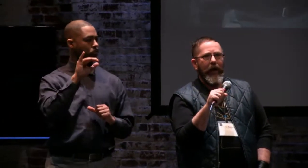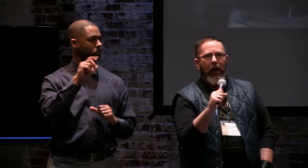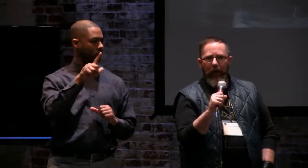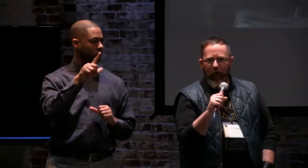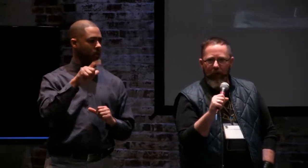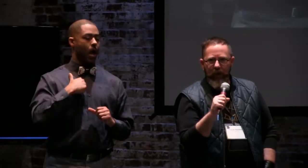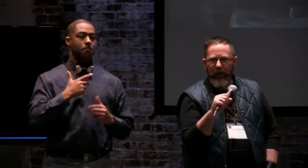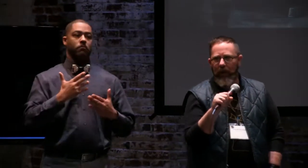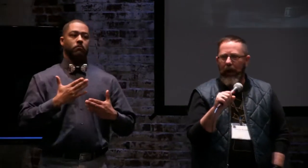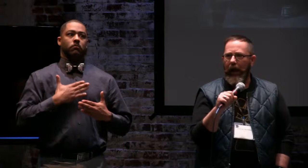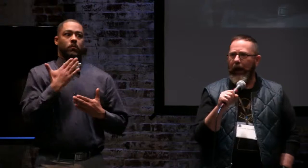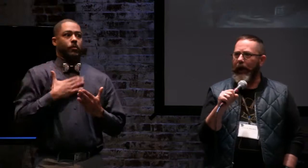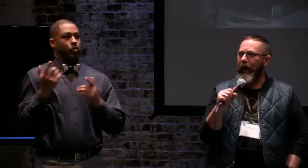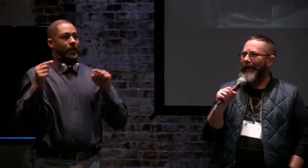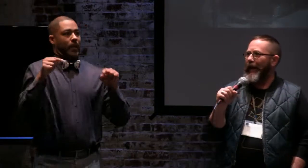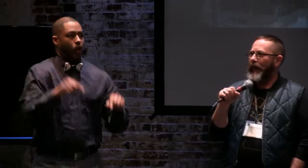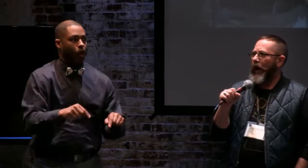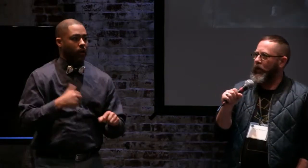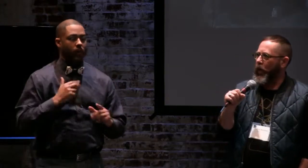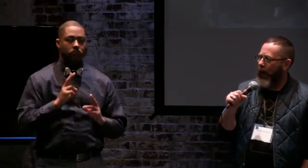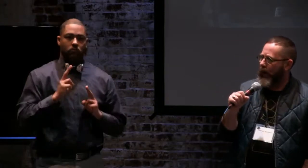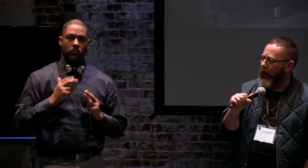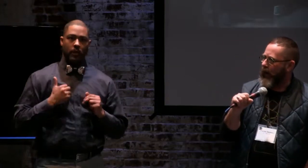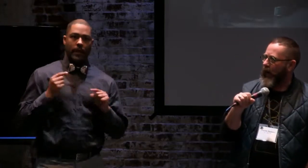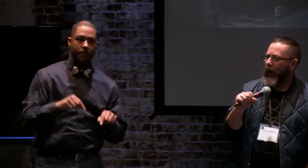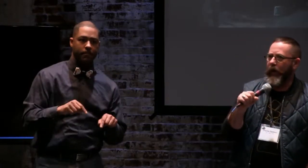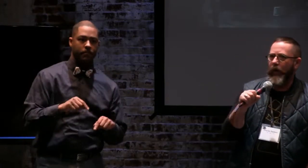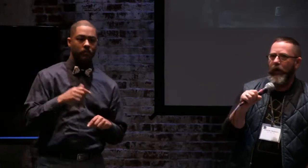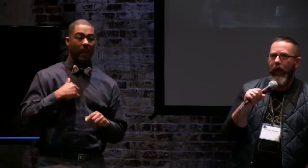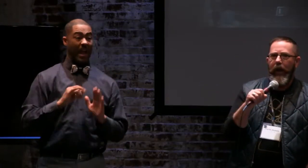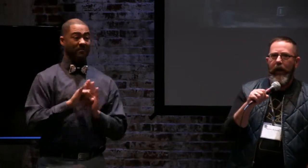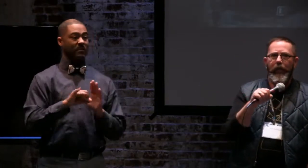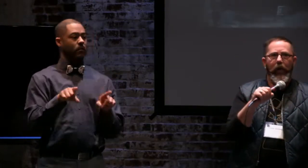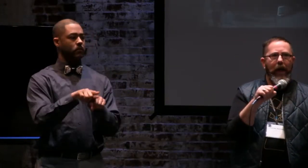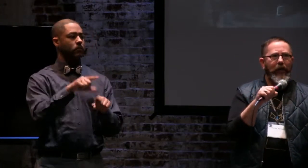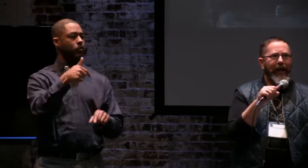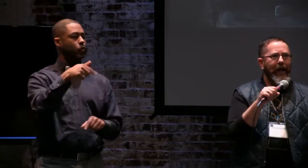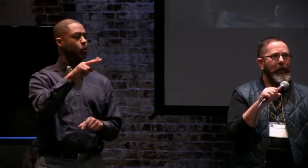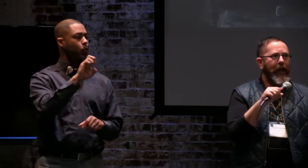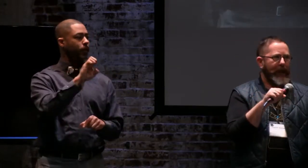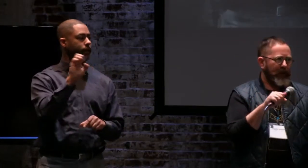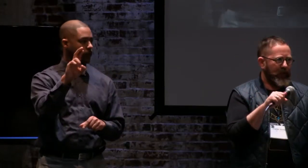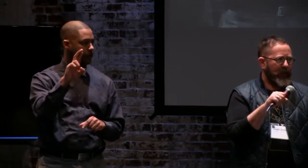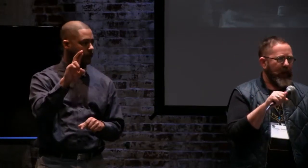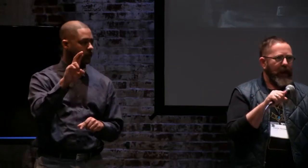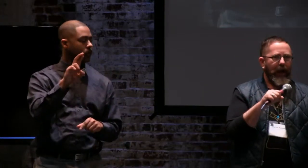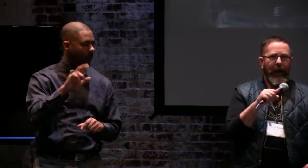I am a hearing person. I identify as queer. I use the pronouns he, him, his.